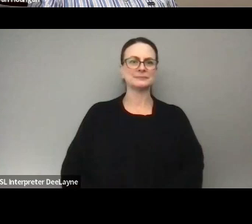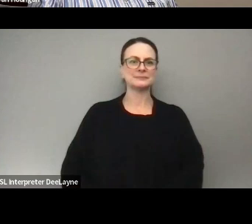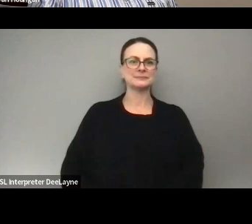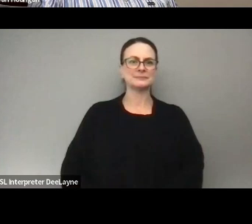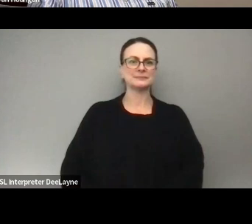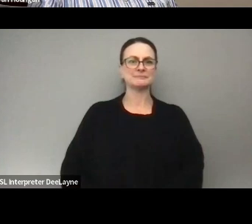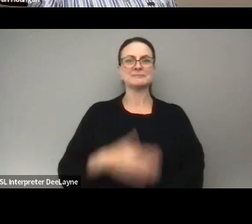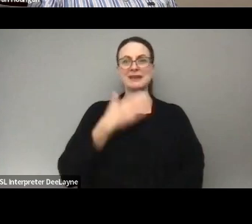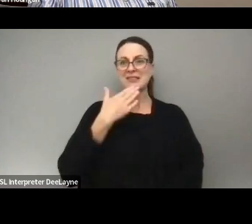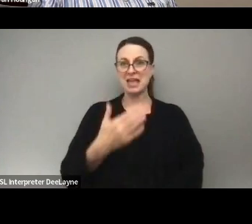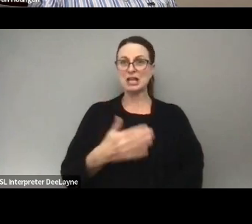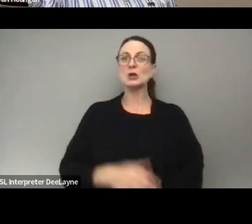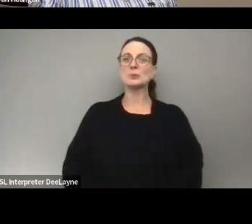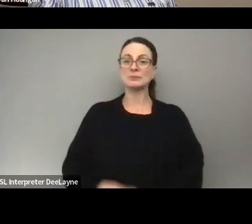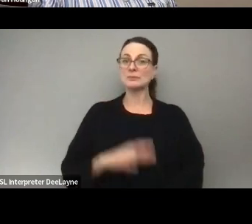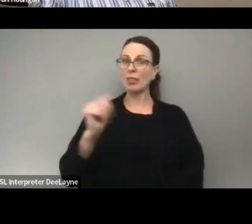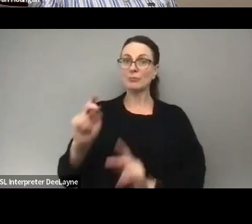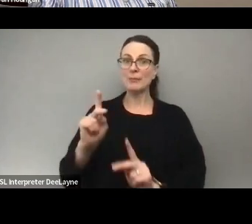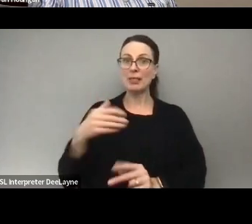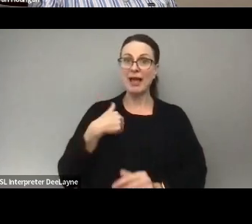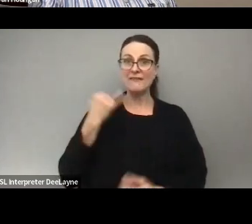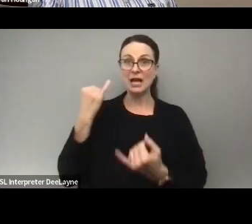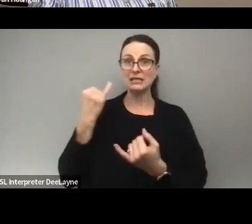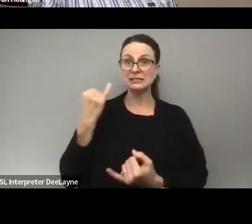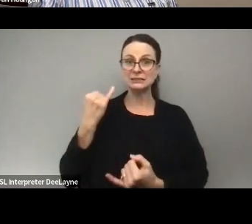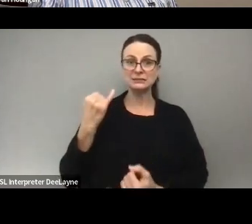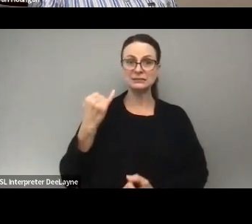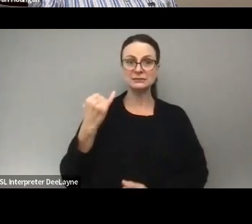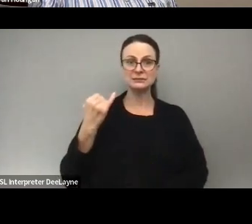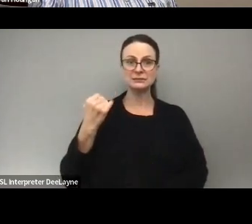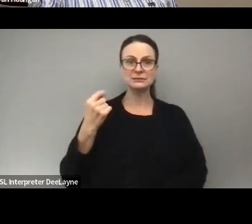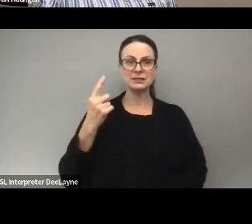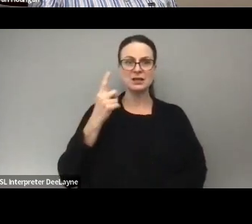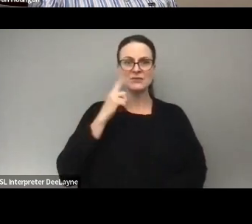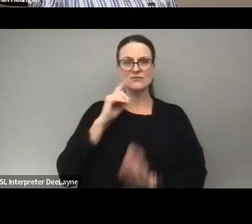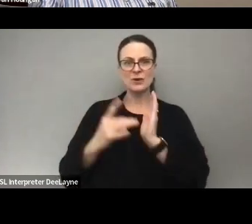Thank you, Allison. Anybody else have any ideas for technology use?